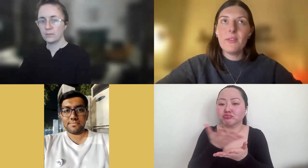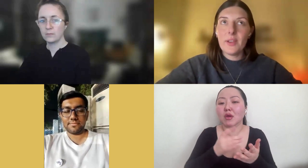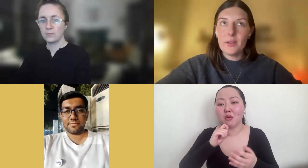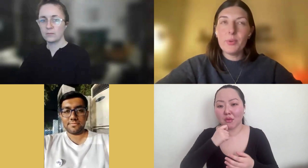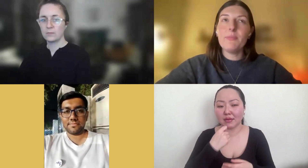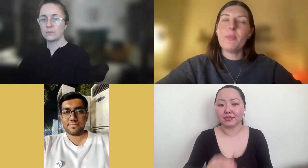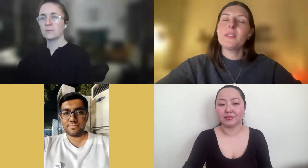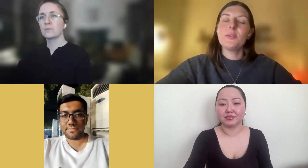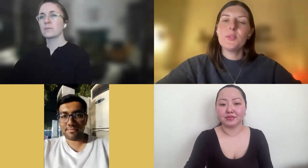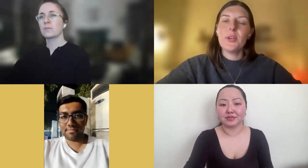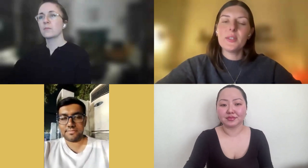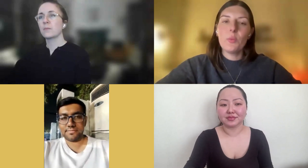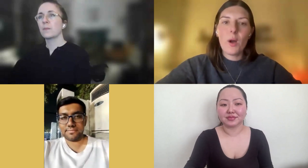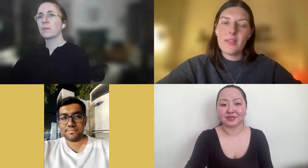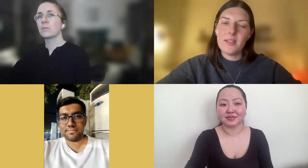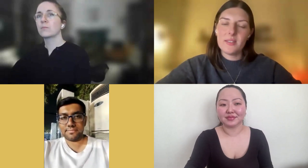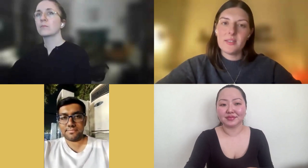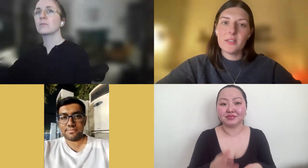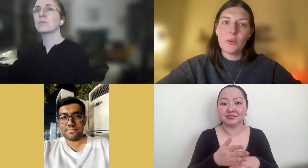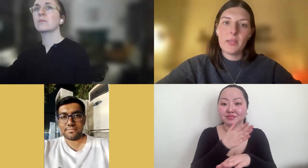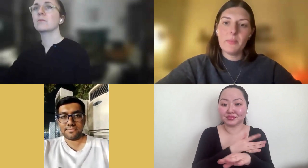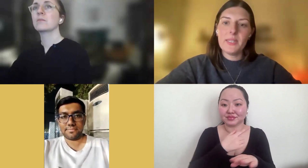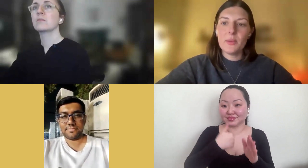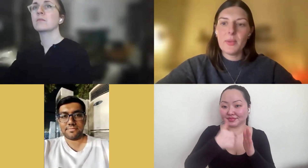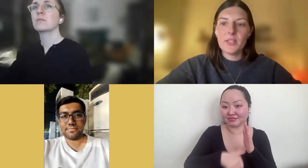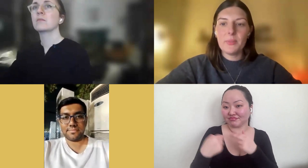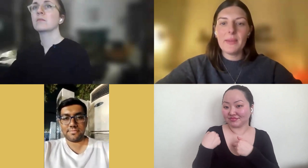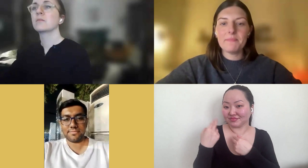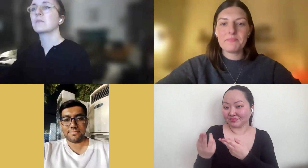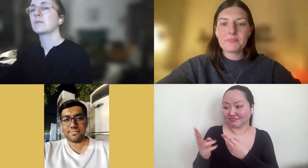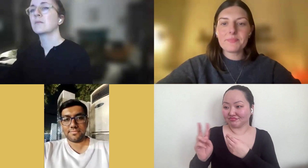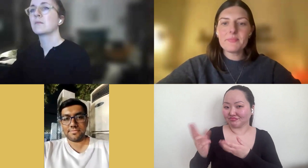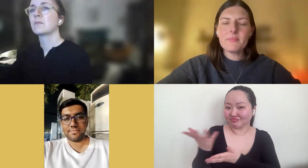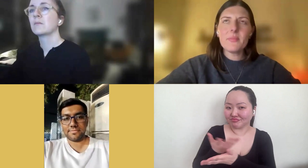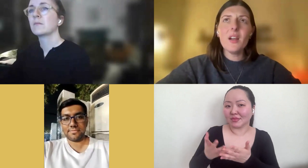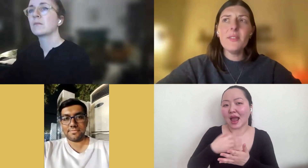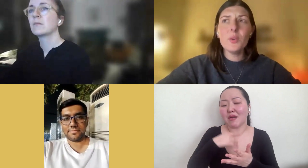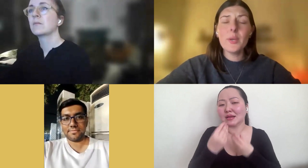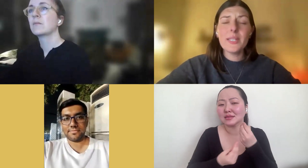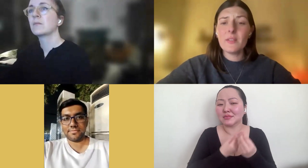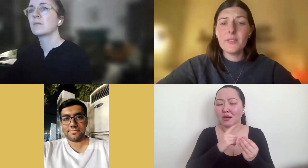want to share a brief personal story as to why this topic means so much to me. I have always